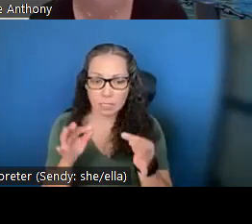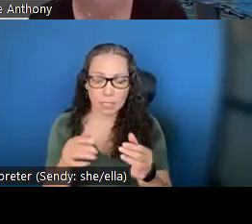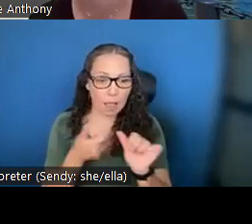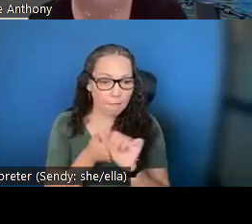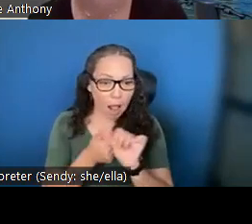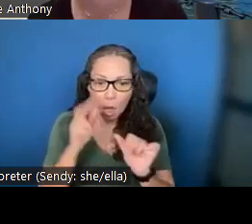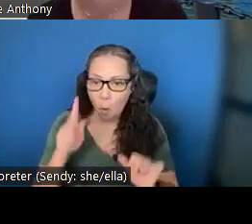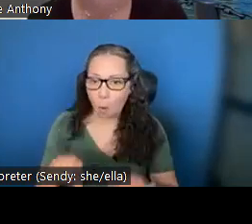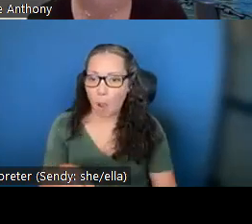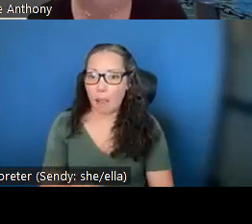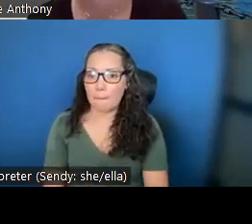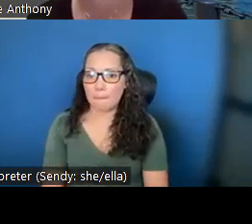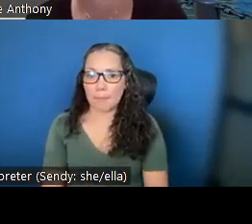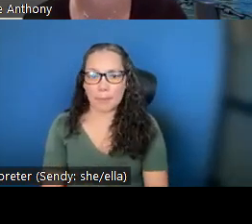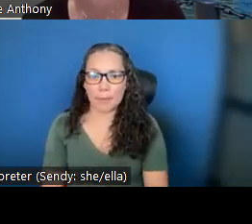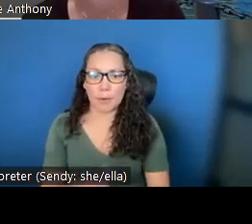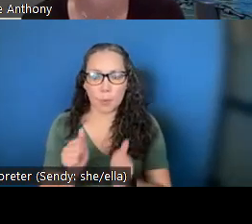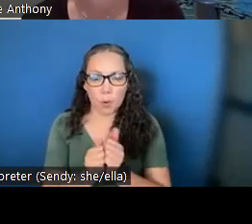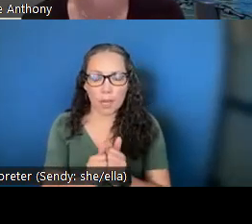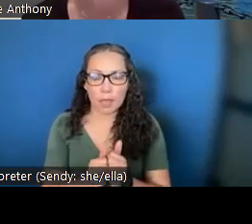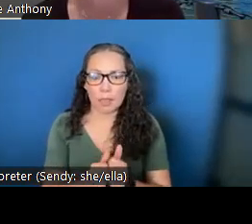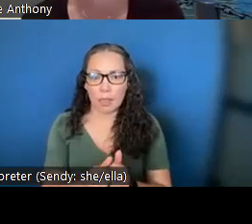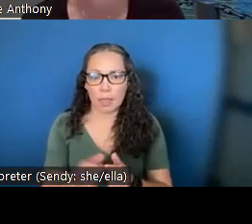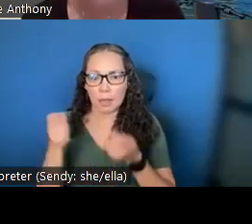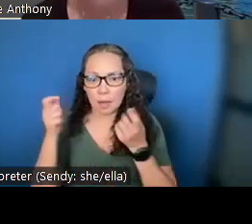uh governments and administration and Partnerships components of the business